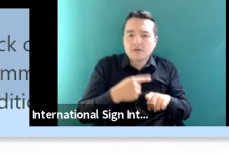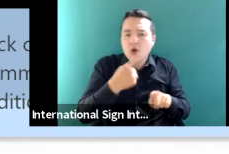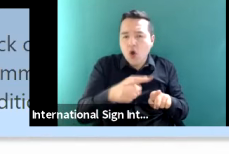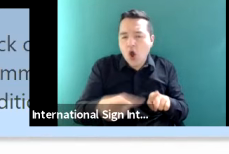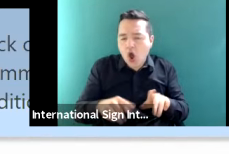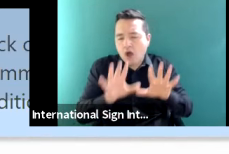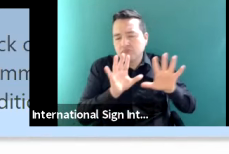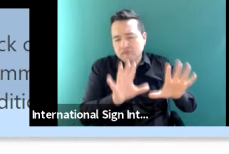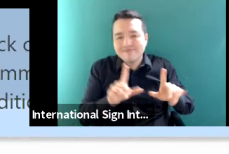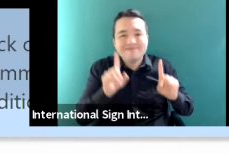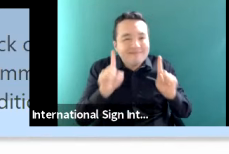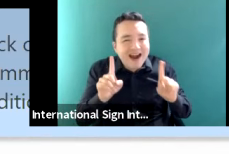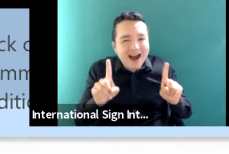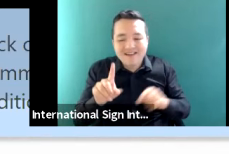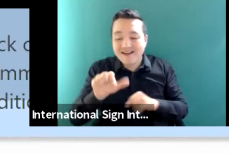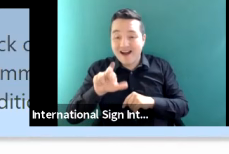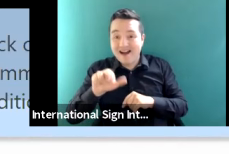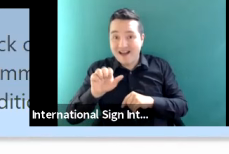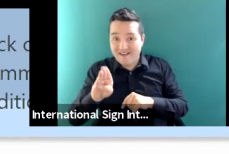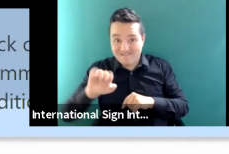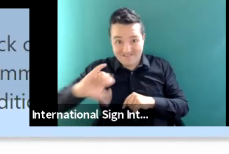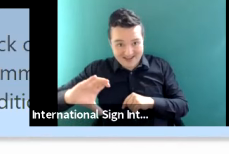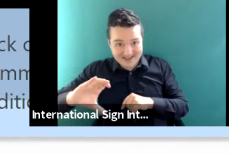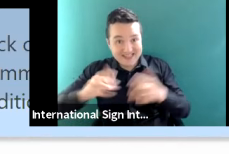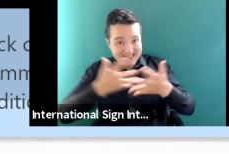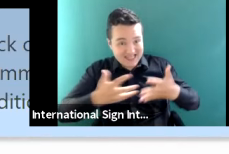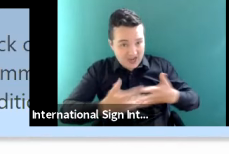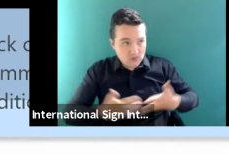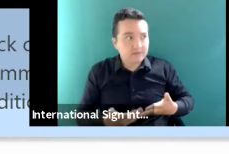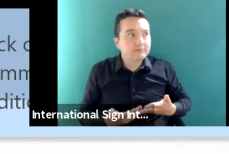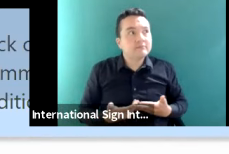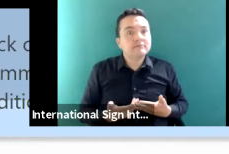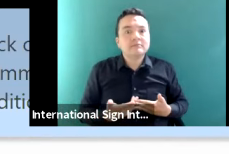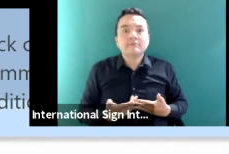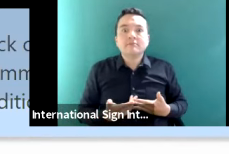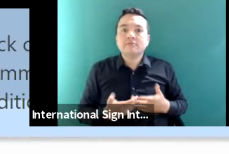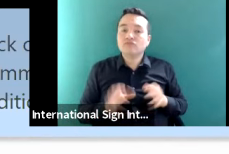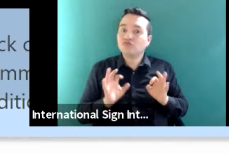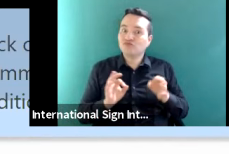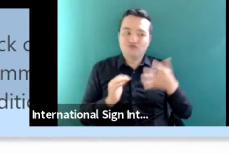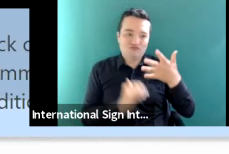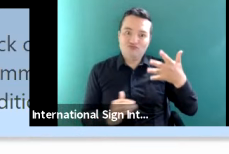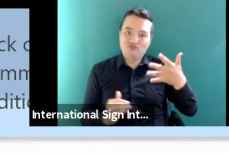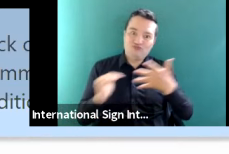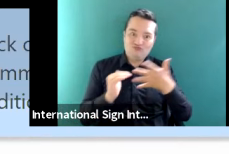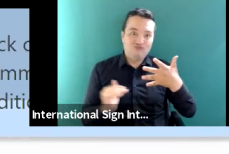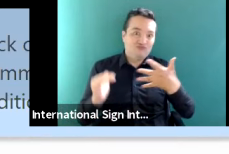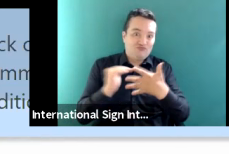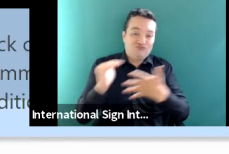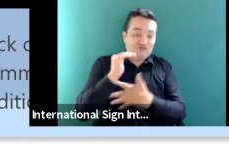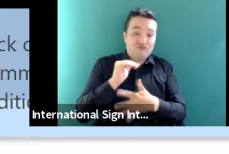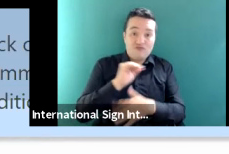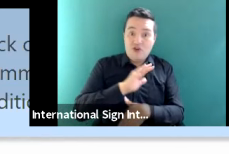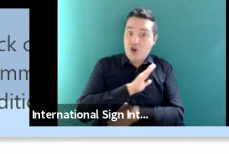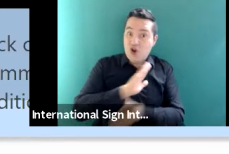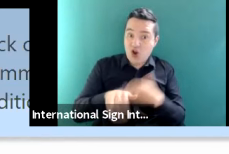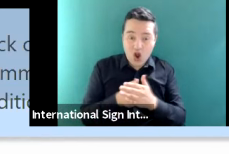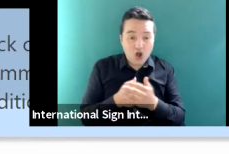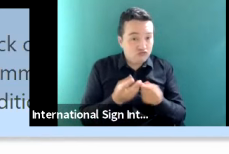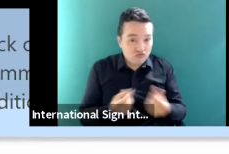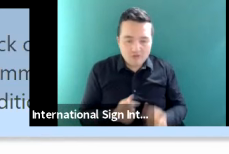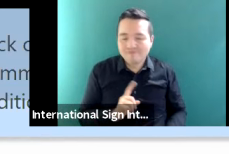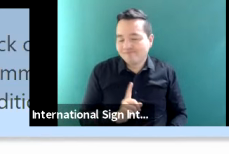As you know, accessibility solutions are available in the English language and other languages.